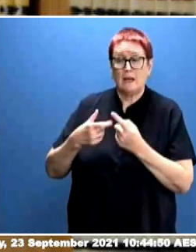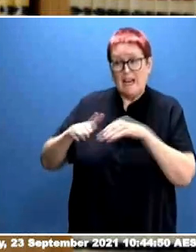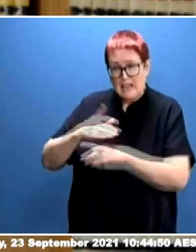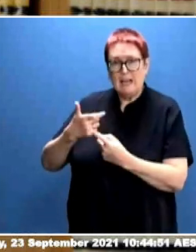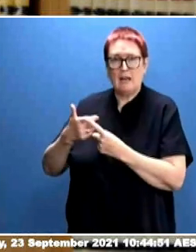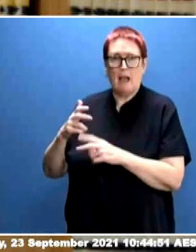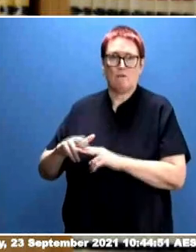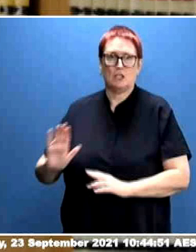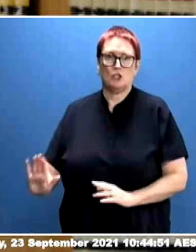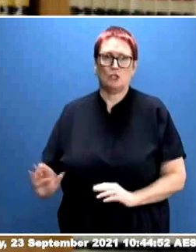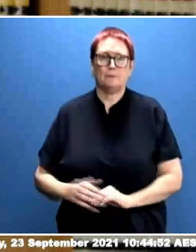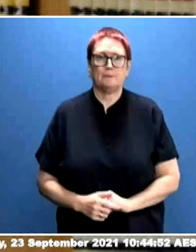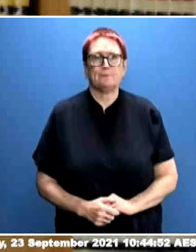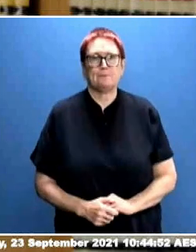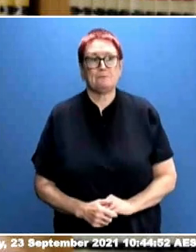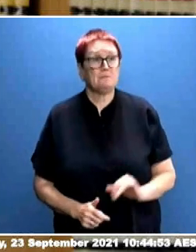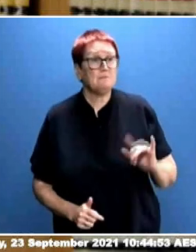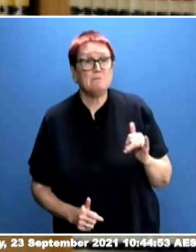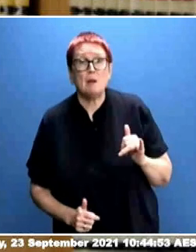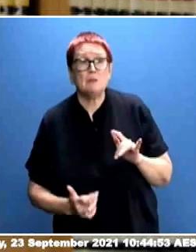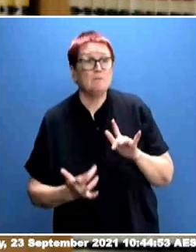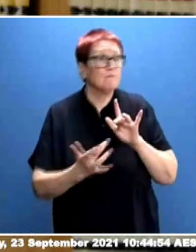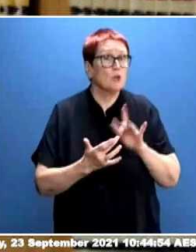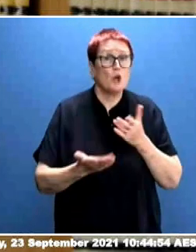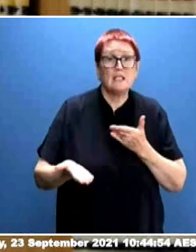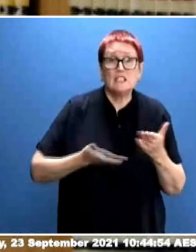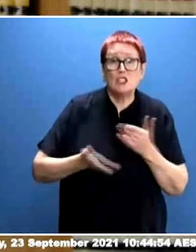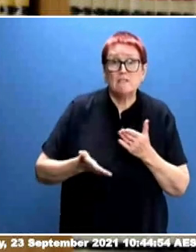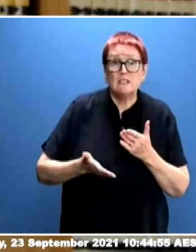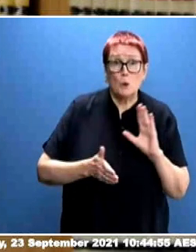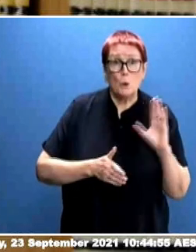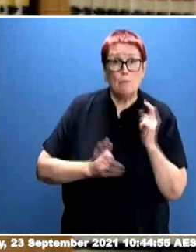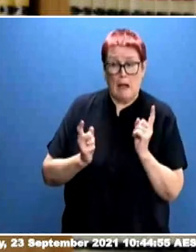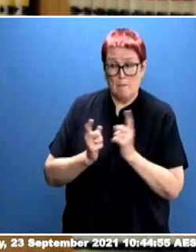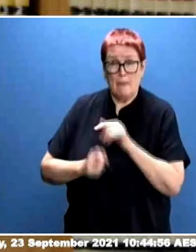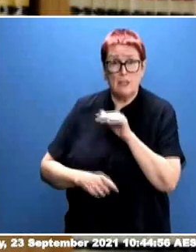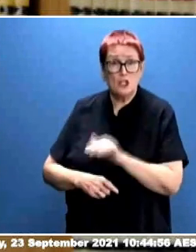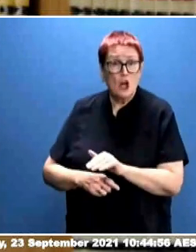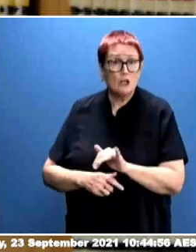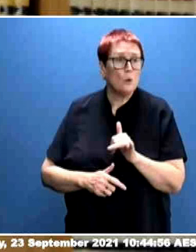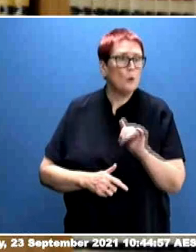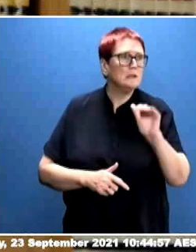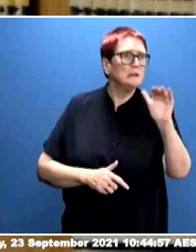So that may be drawing on services that are already involved with the child or referring to a private service